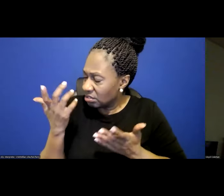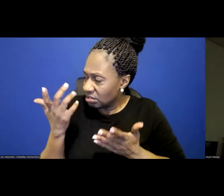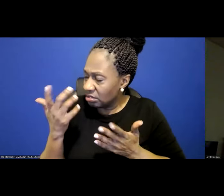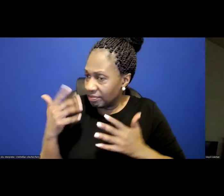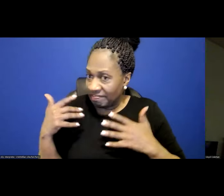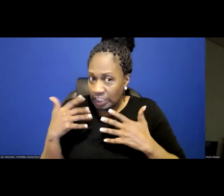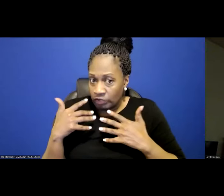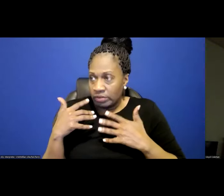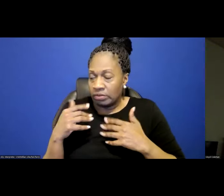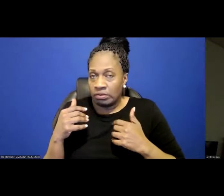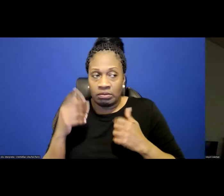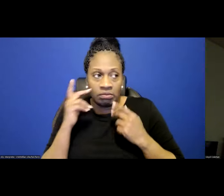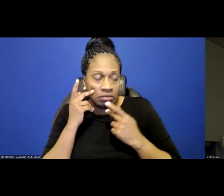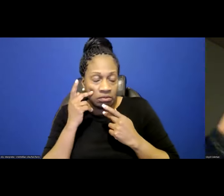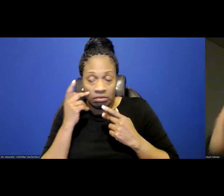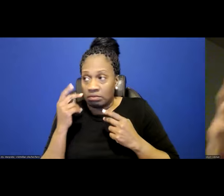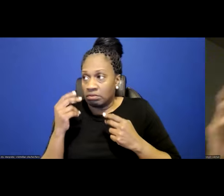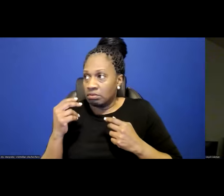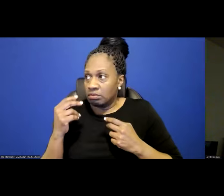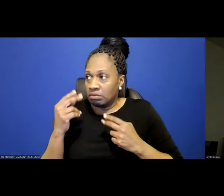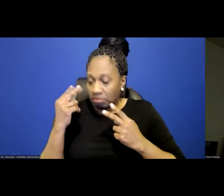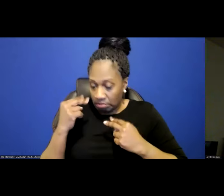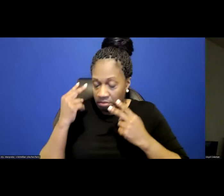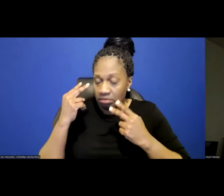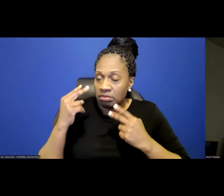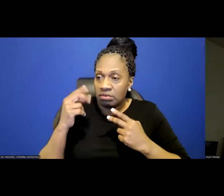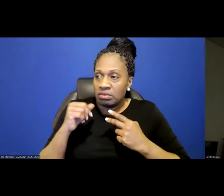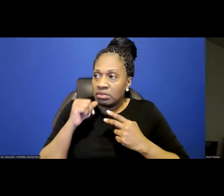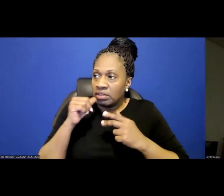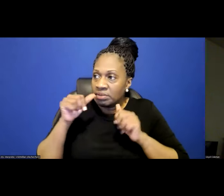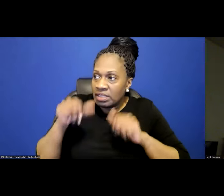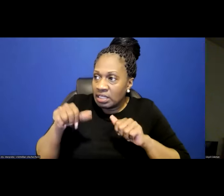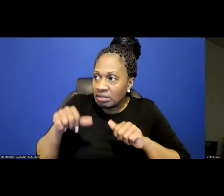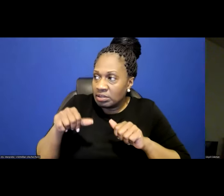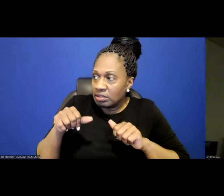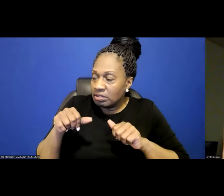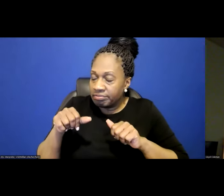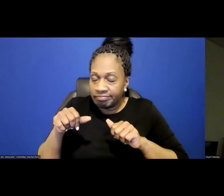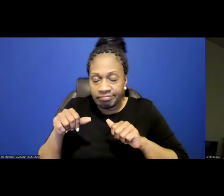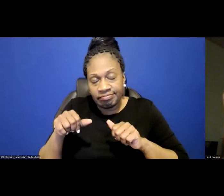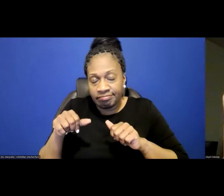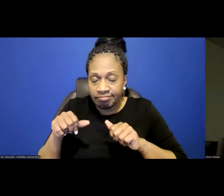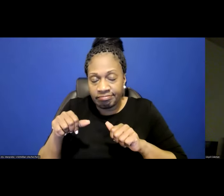of not kind of, you know, being in that overall picture